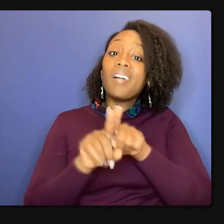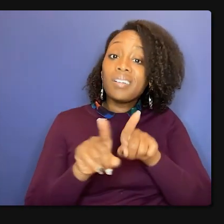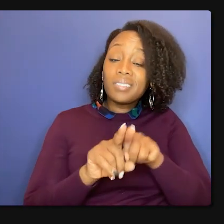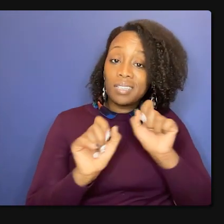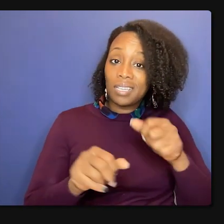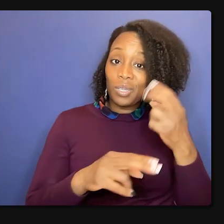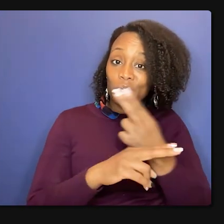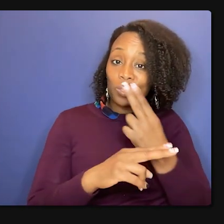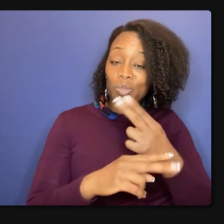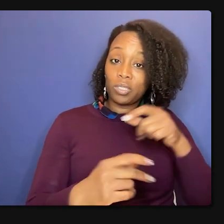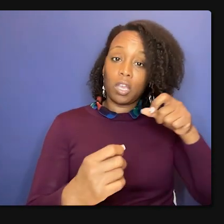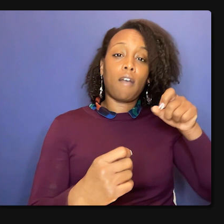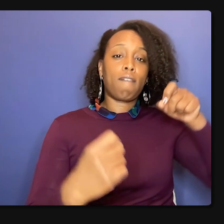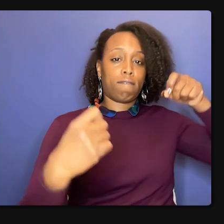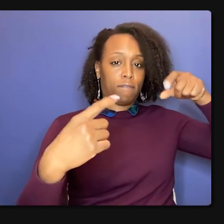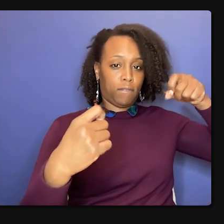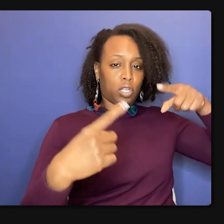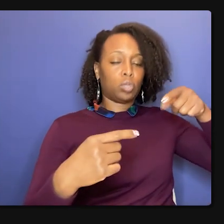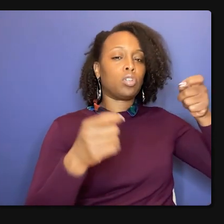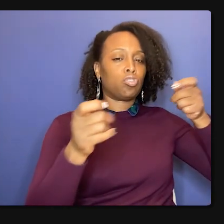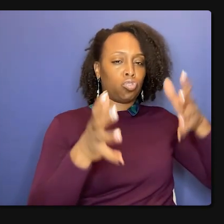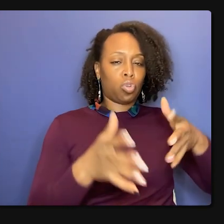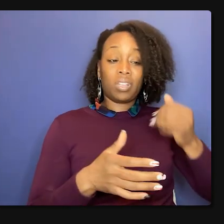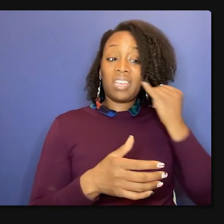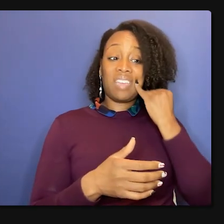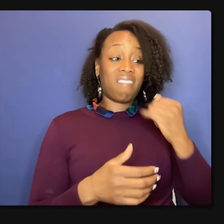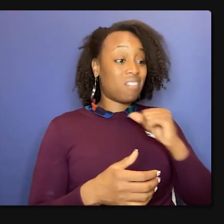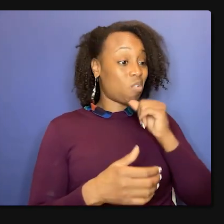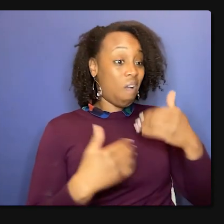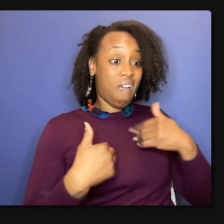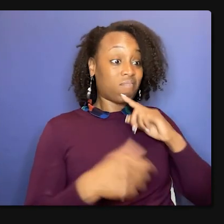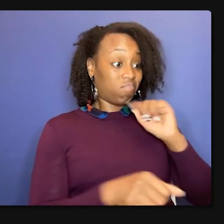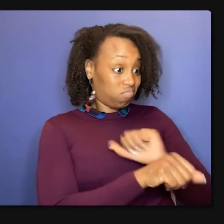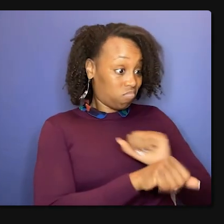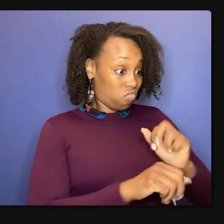I can also use a virtual controller if I don't have a physical one available.